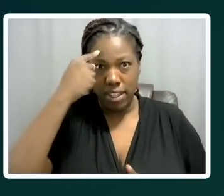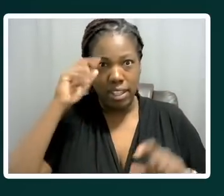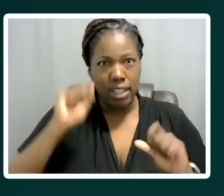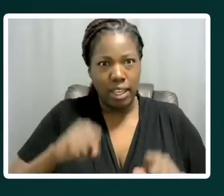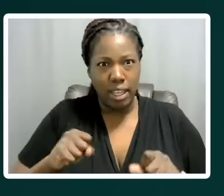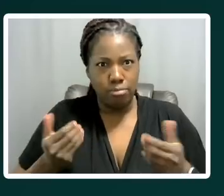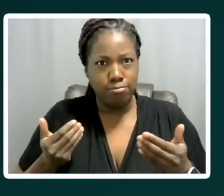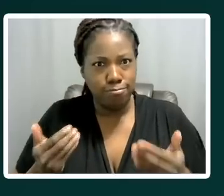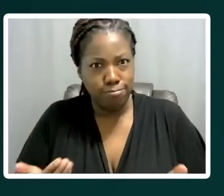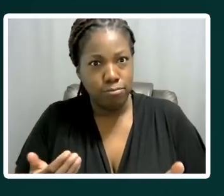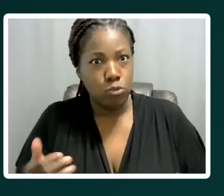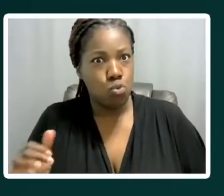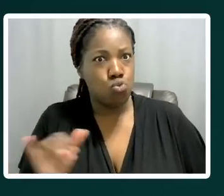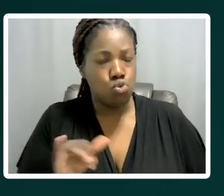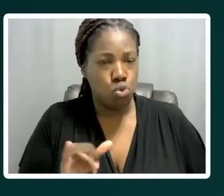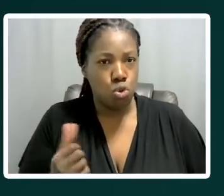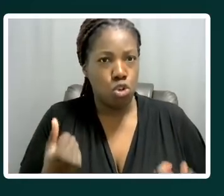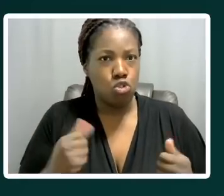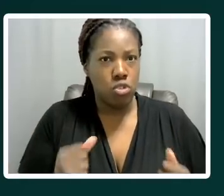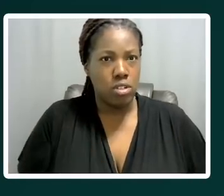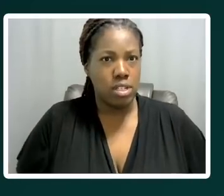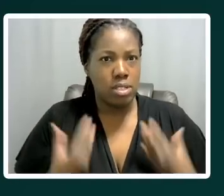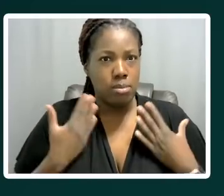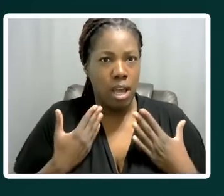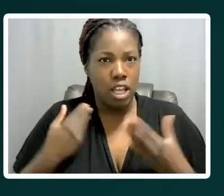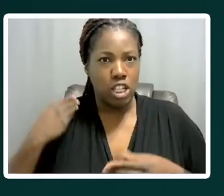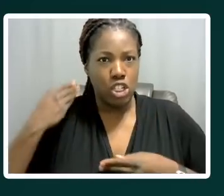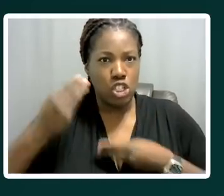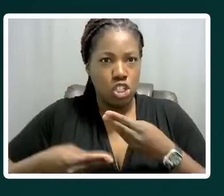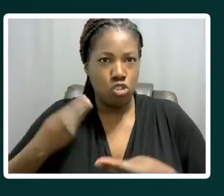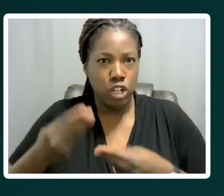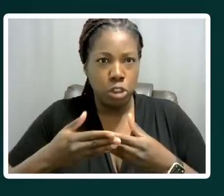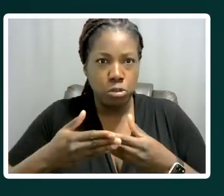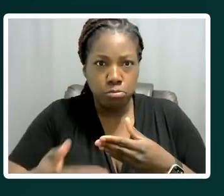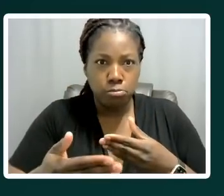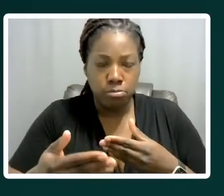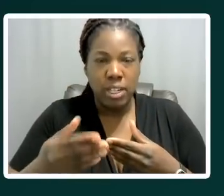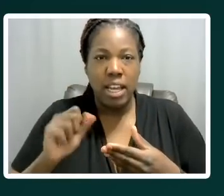It's really trying to inspire the next generation in STEM fields. And as part of the e-book series,